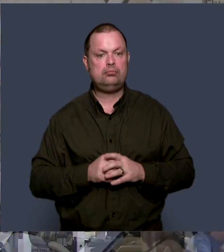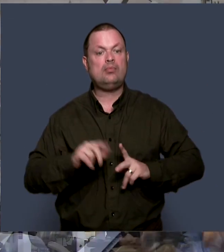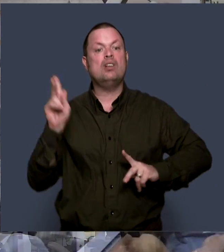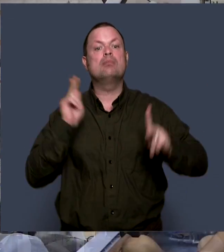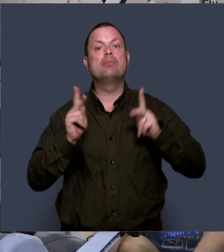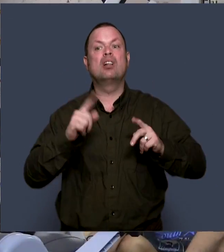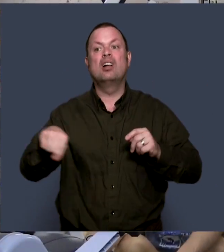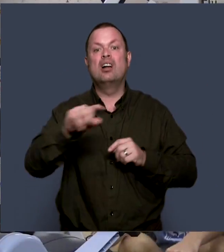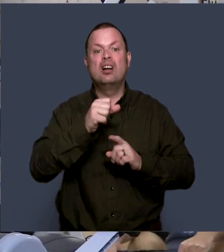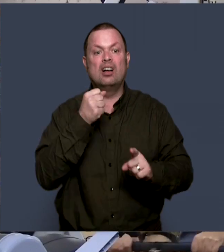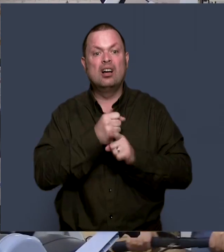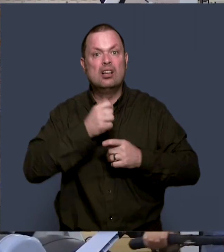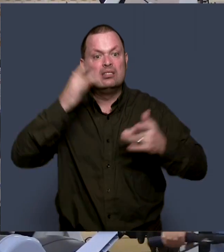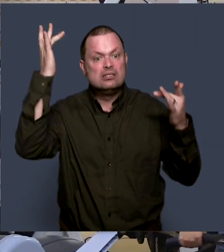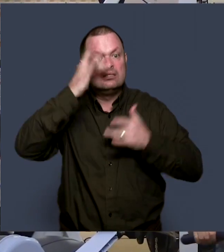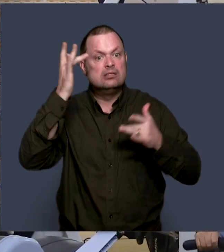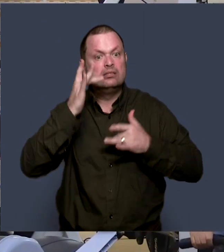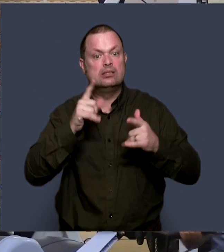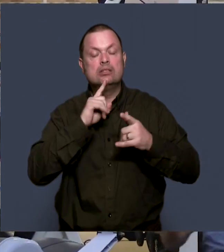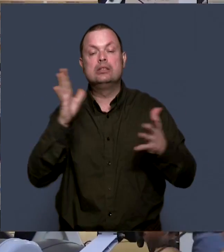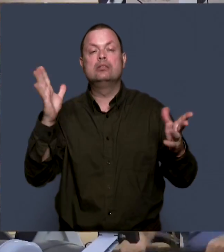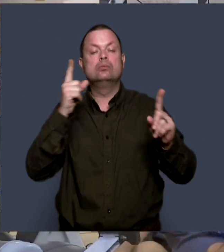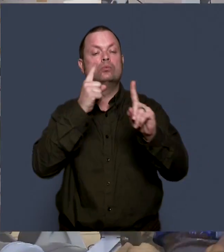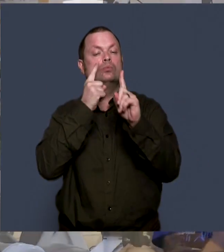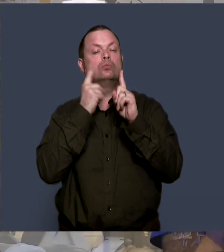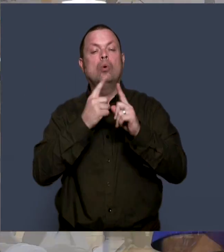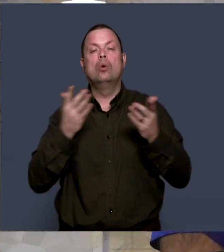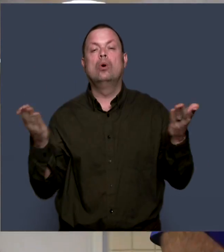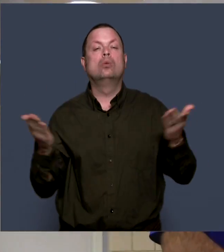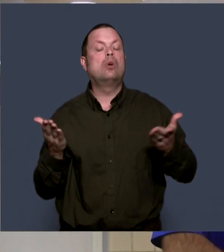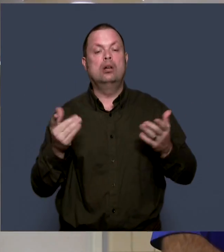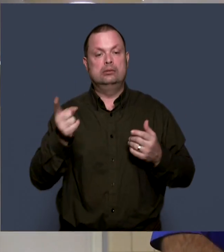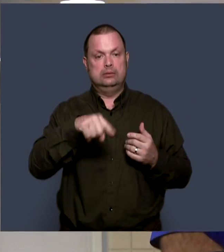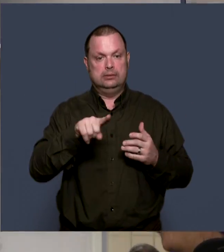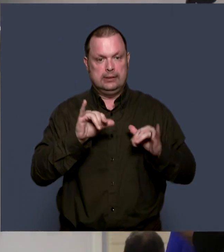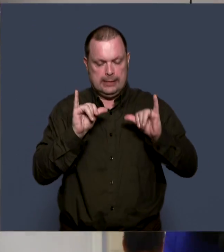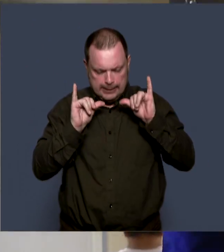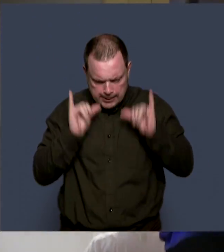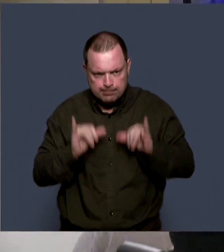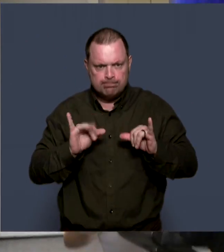our key goal is to make sure that people are able to manage those conditions.